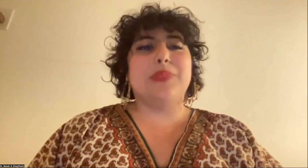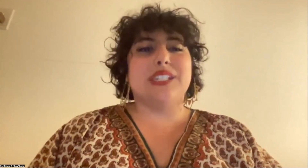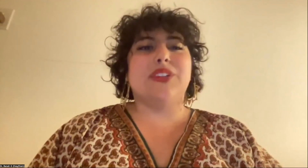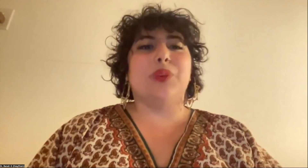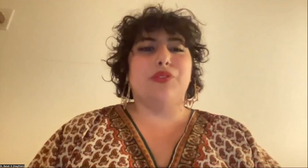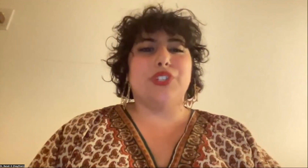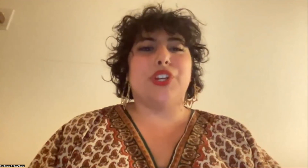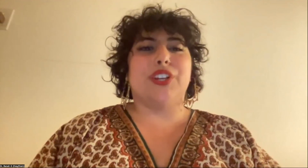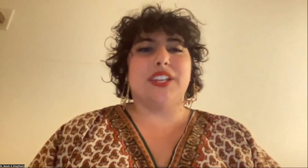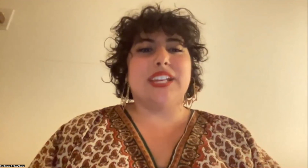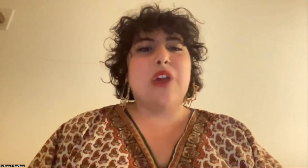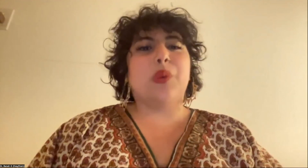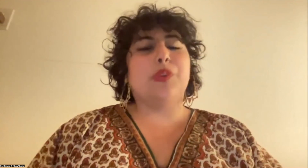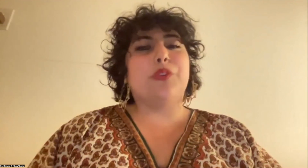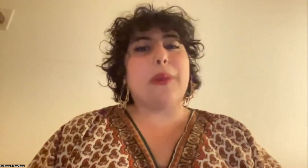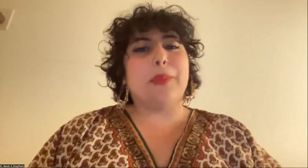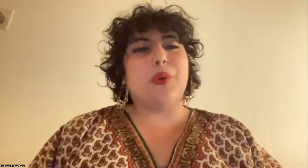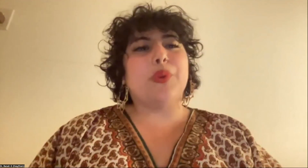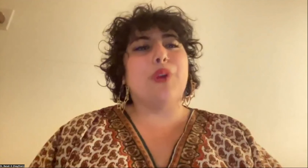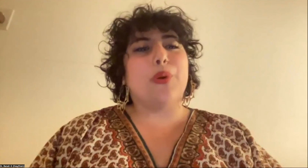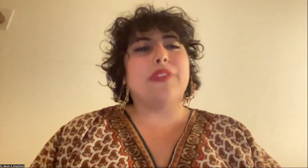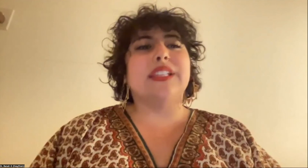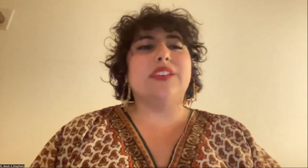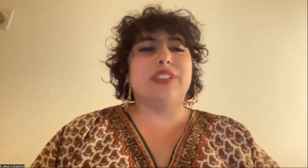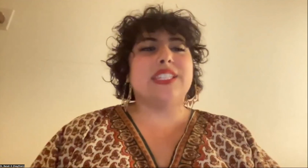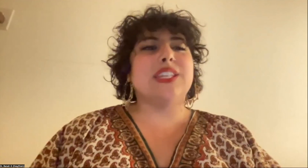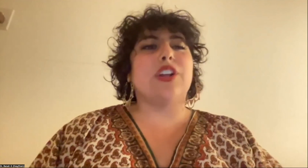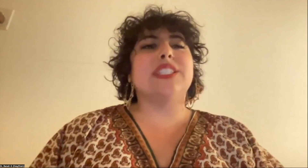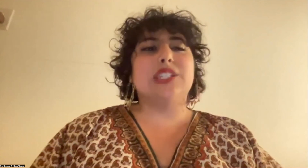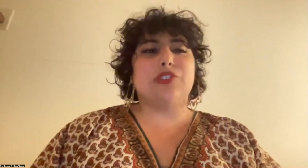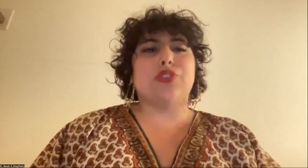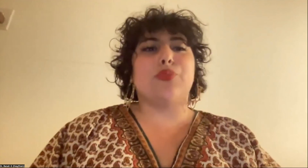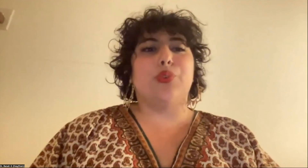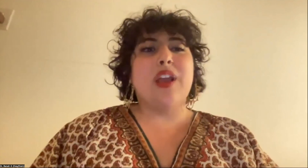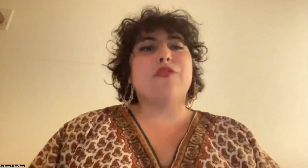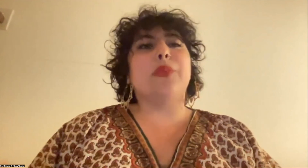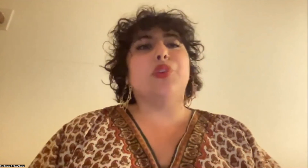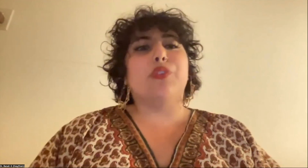kept until we’d return. We will remember what we wrote on the leaflets our sisters threw from the